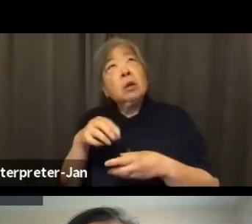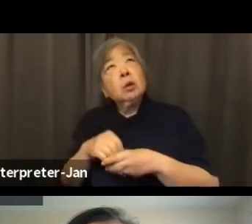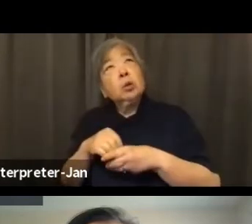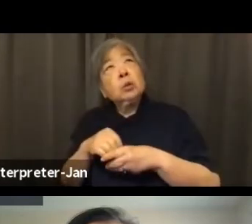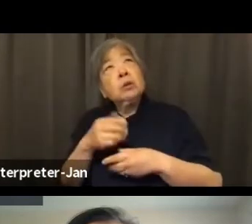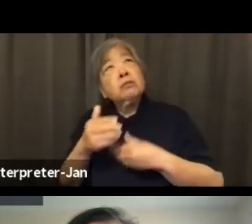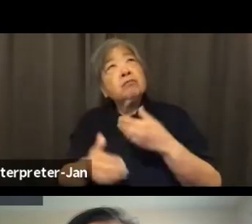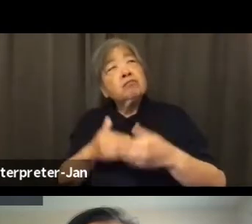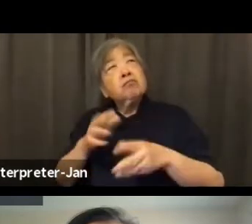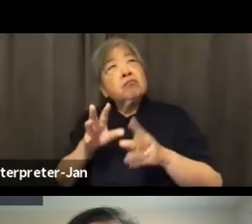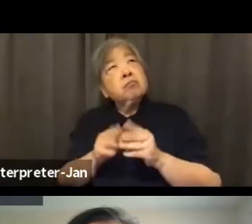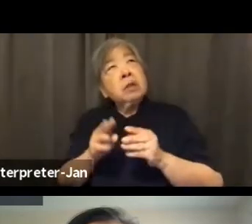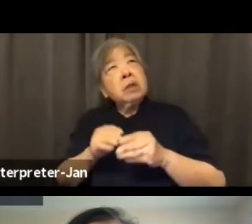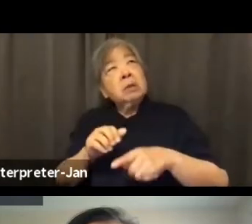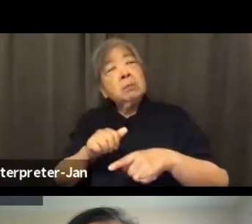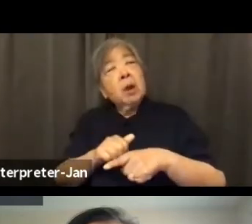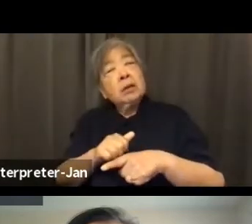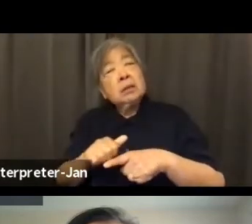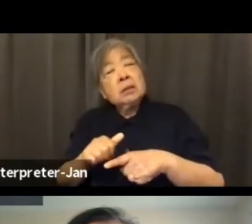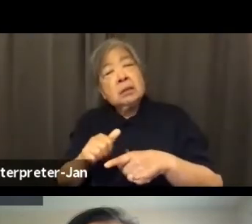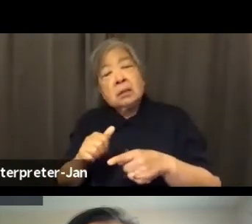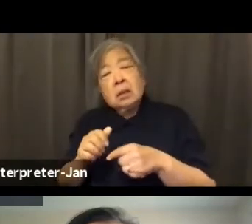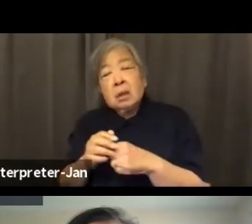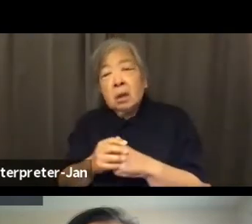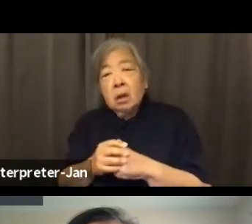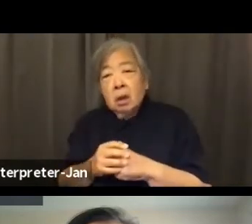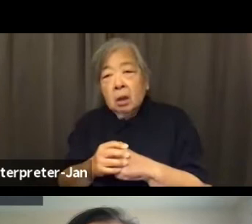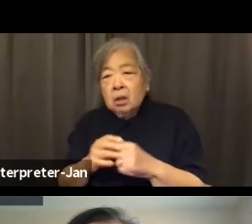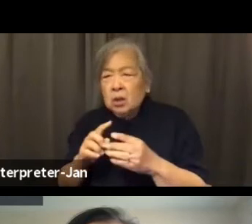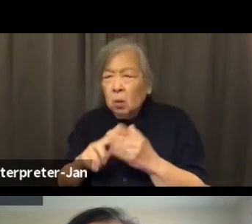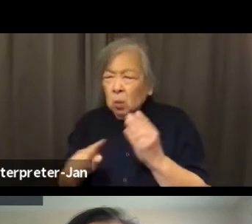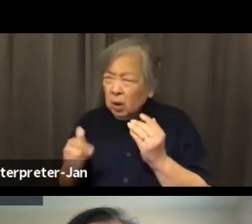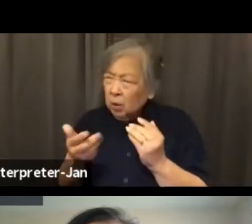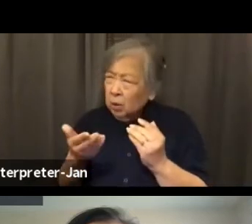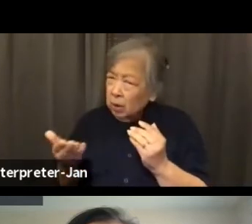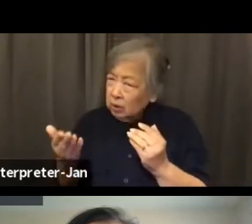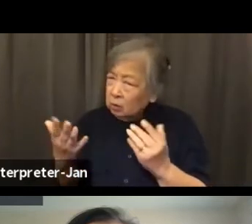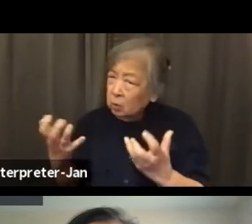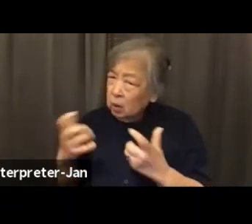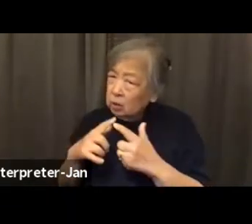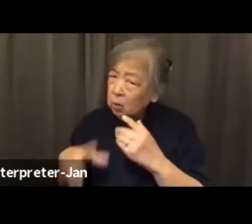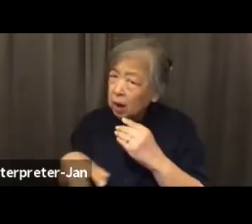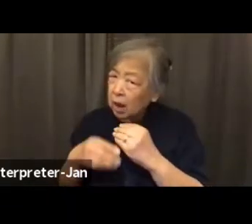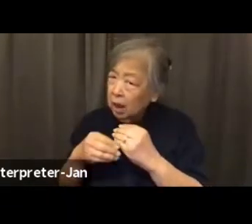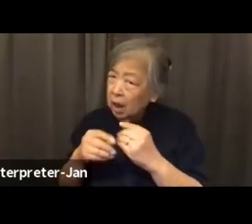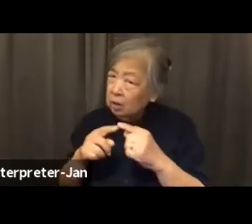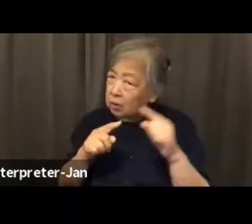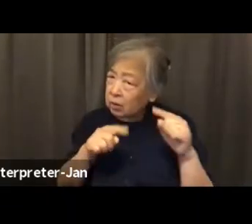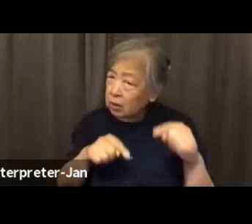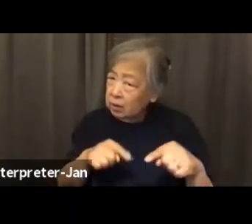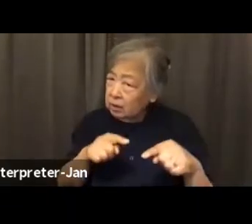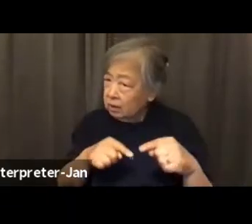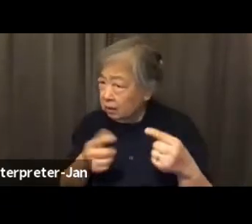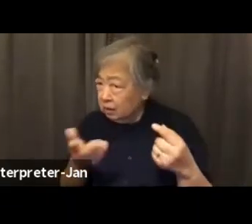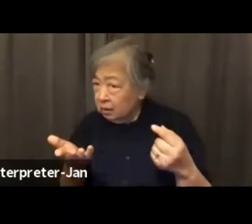So what other things do we want to add on this?